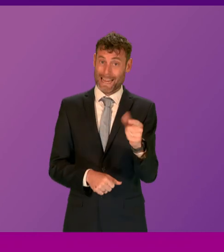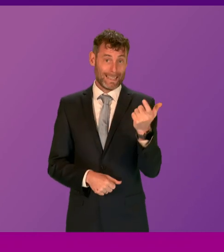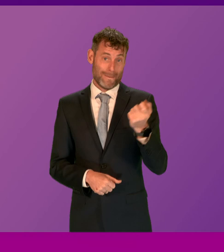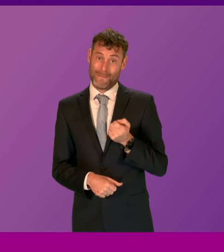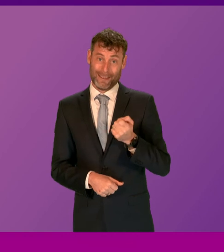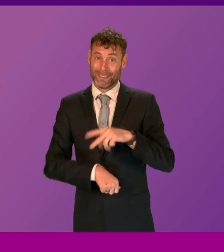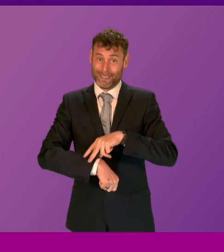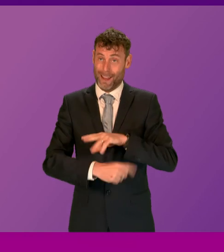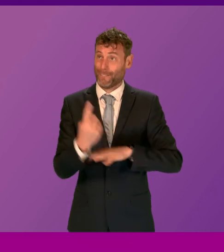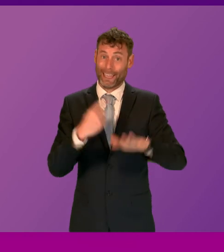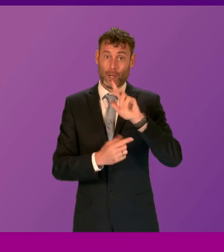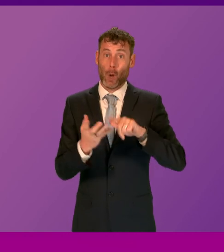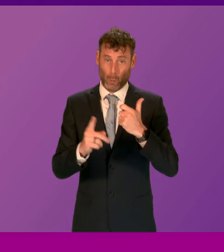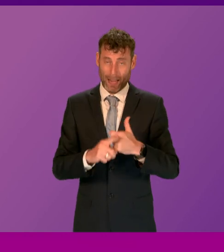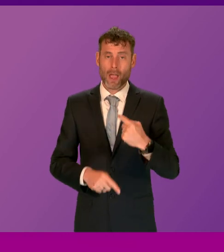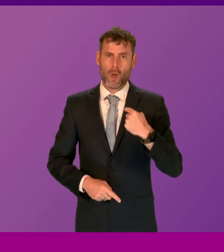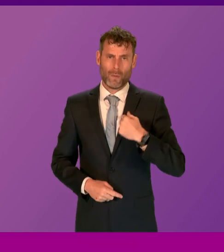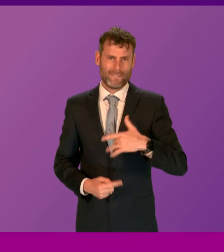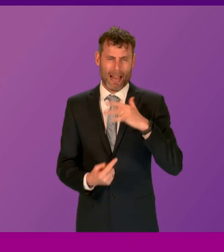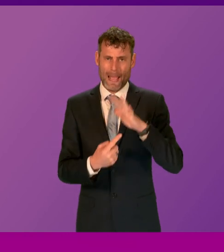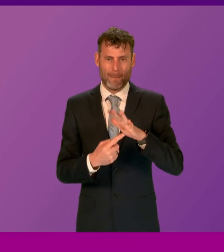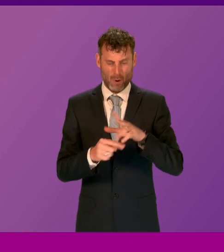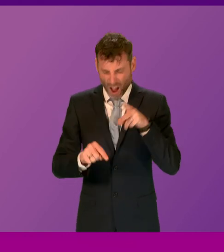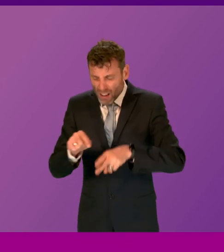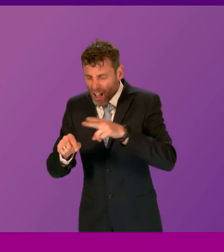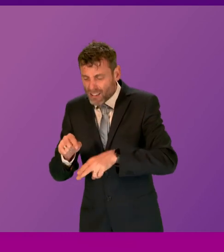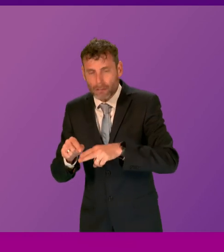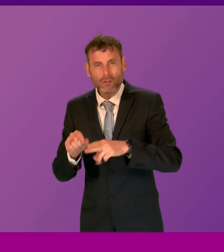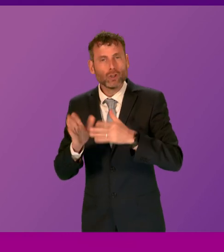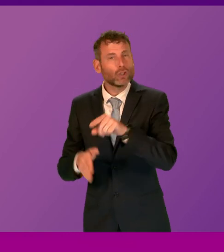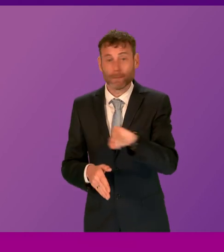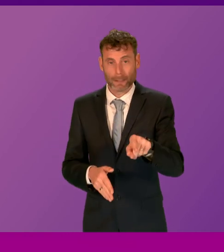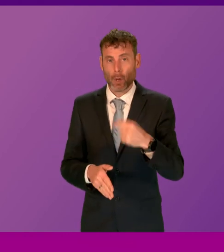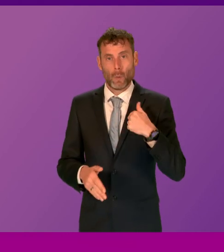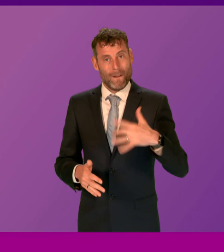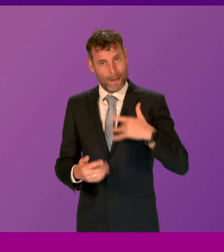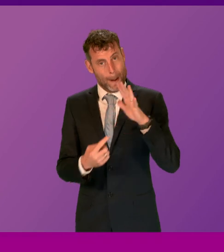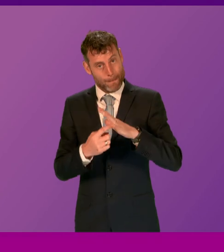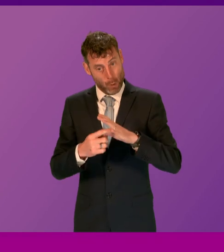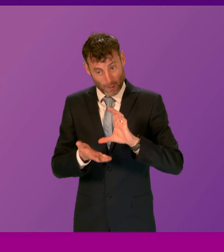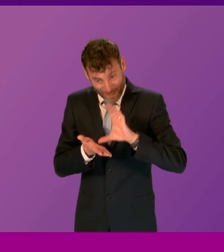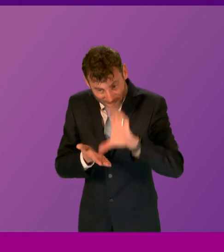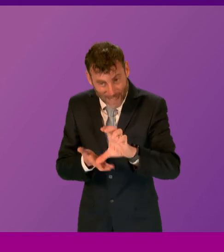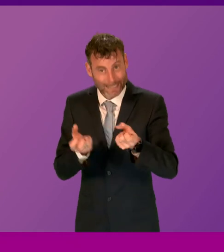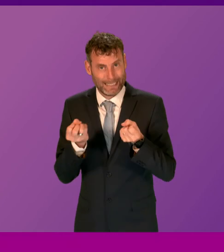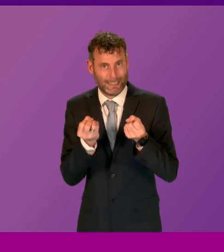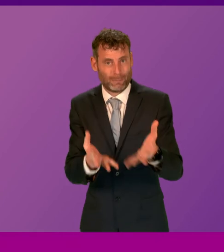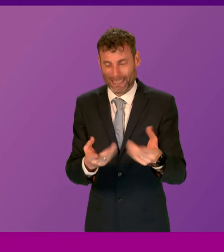make sure that we invest in our public services, while Douglas Ross and his party take a hatchet to public services across the UK.